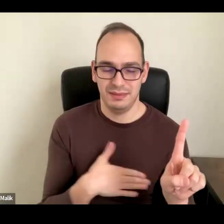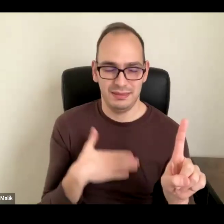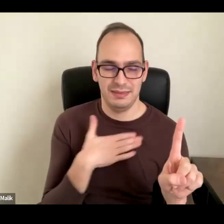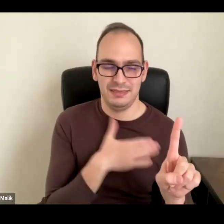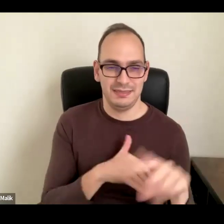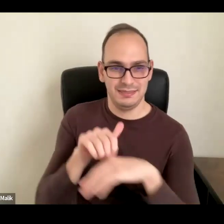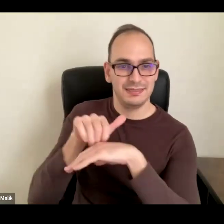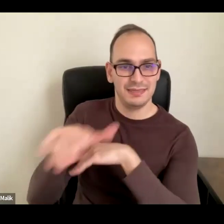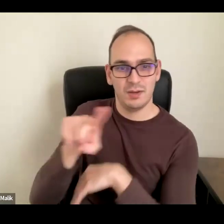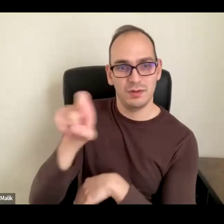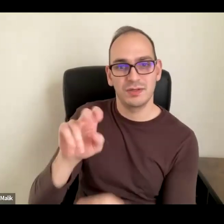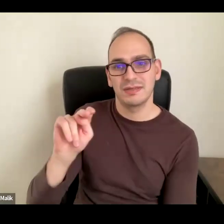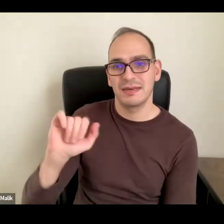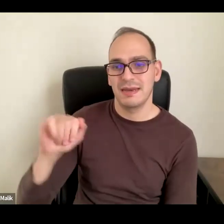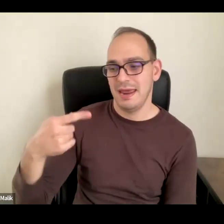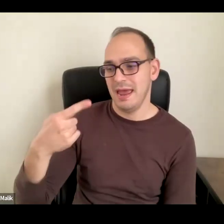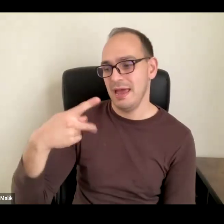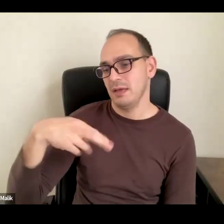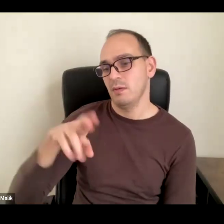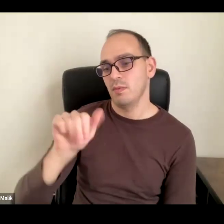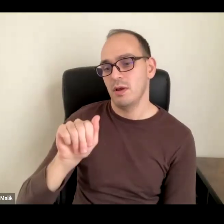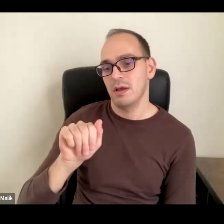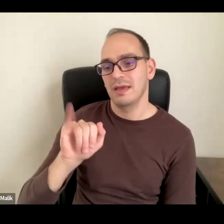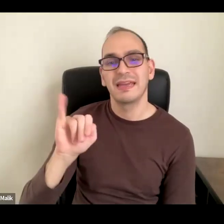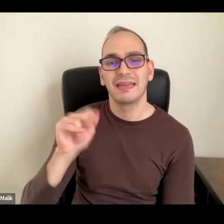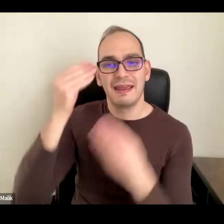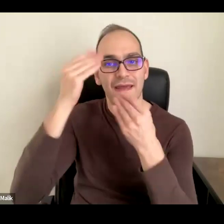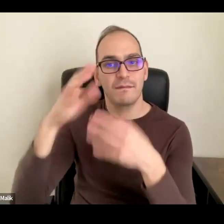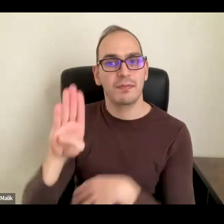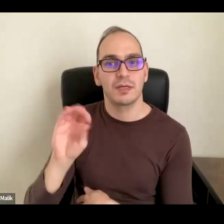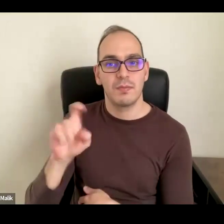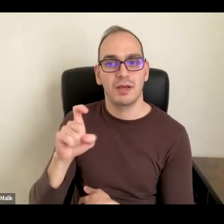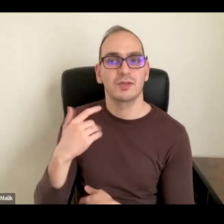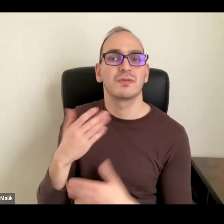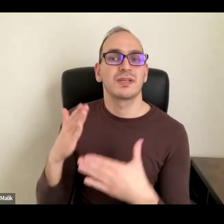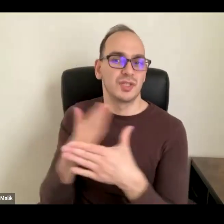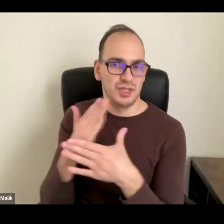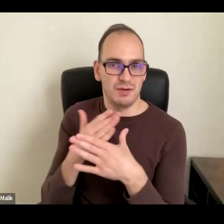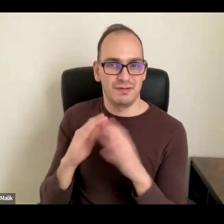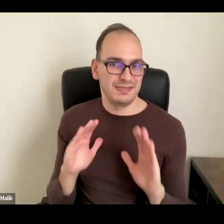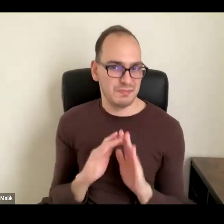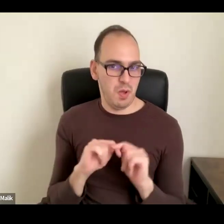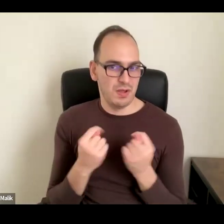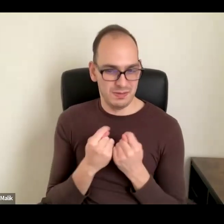questions to the NAGPRA info box so that we can share the joy among our small team um in